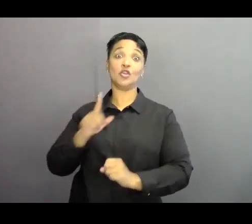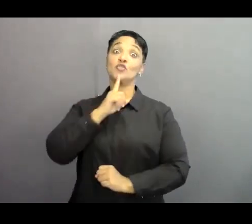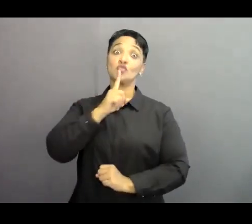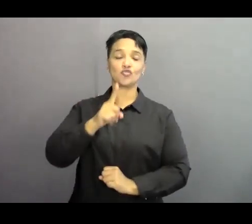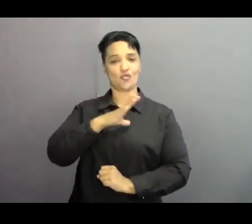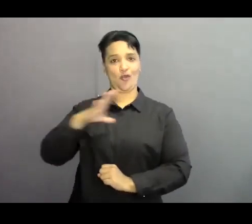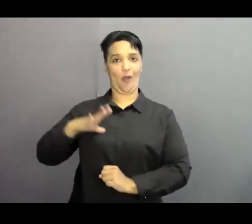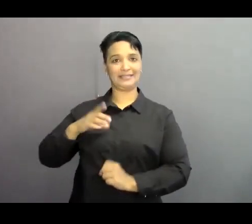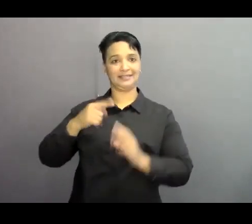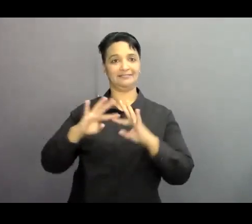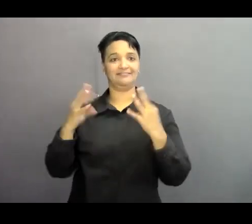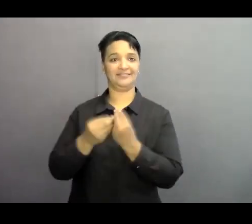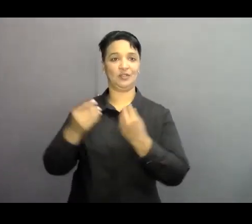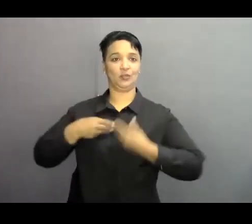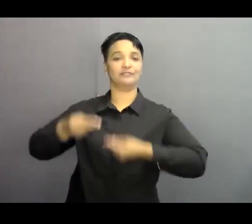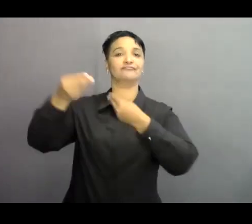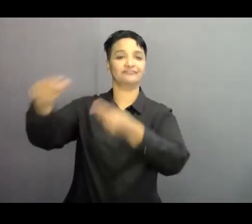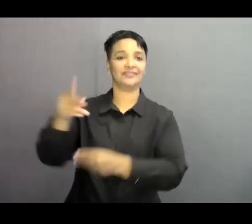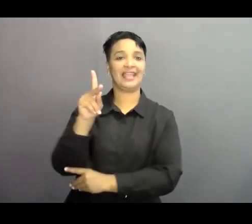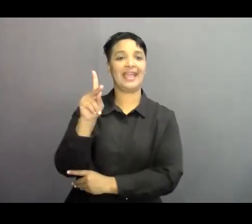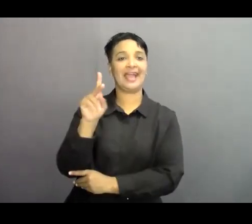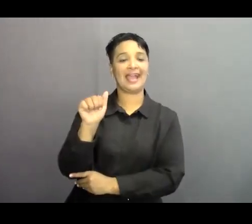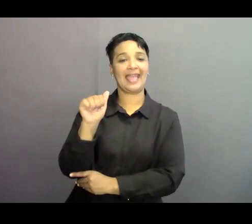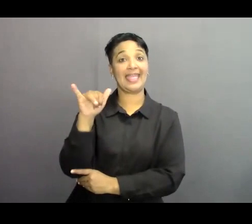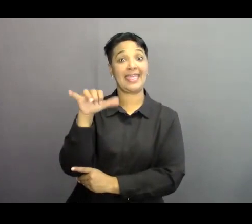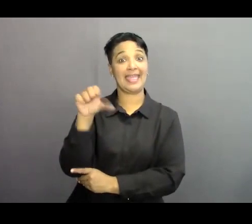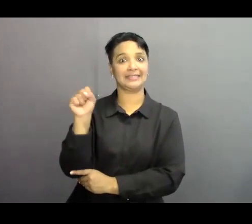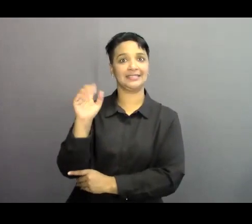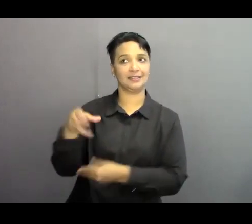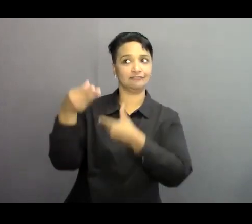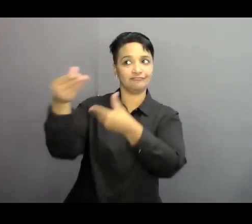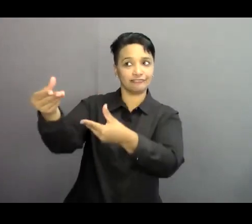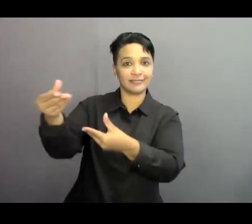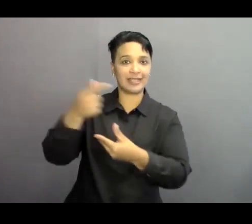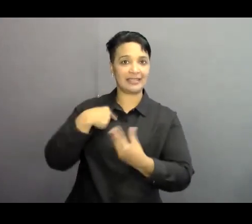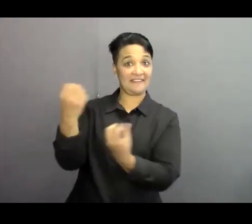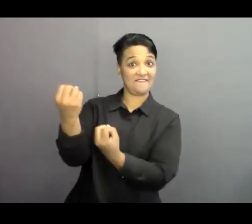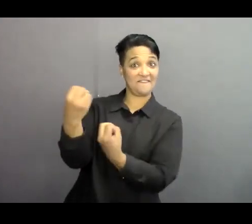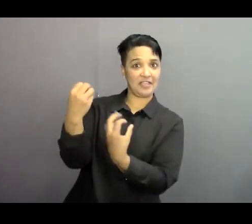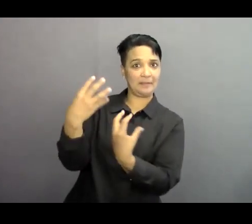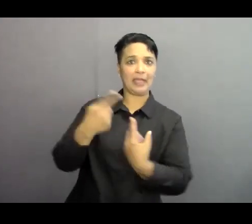We will be asking her to give us some feedback on how we've completed this task. What would the